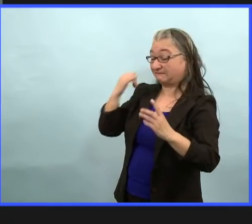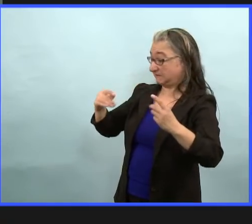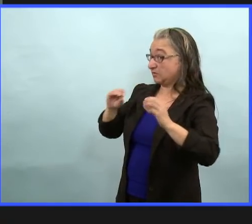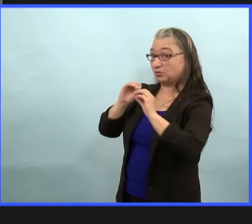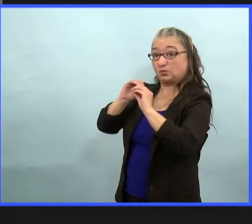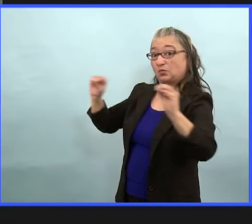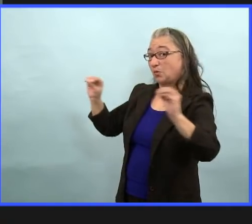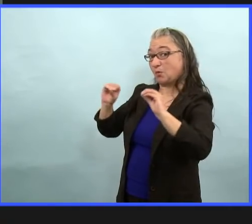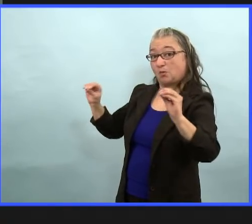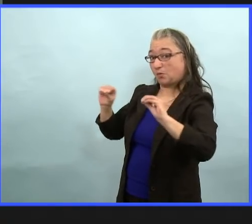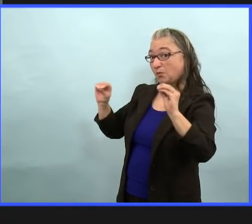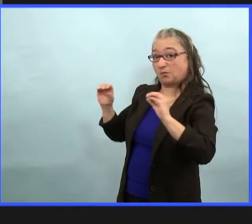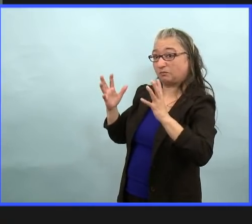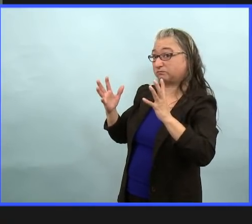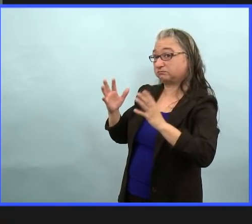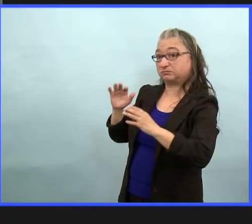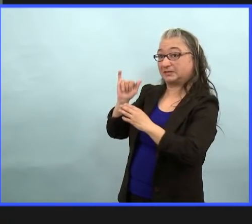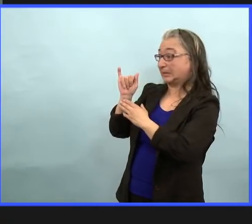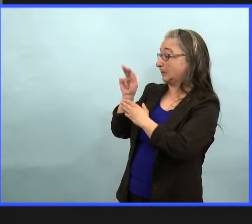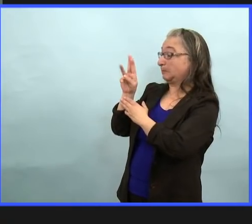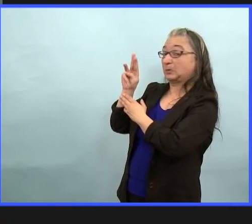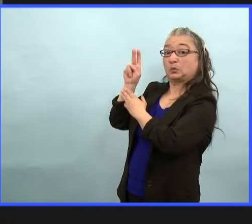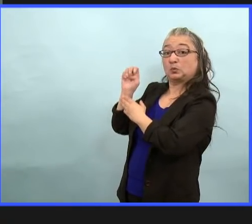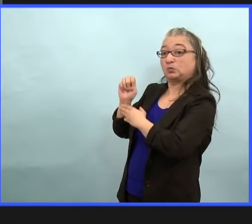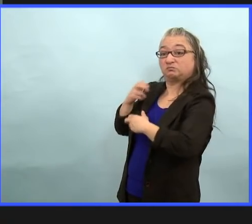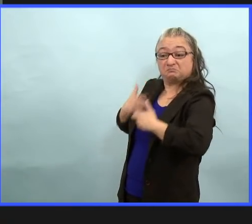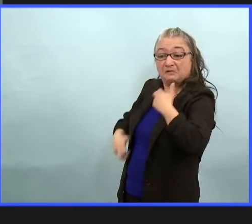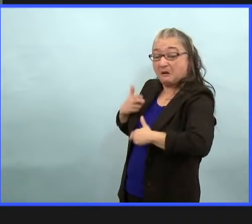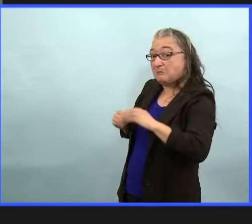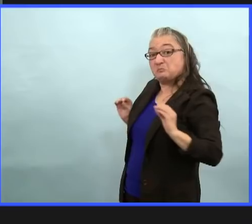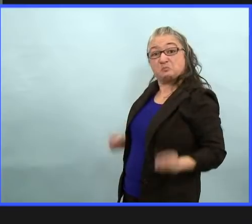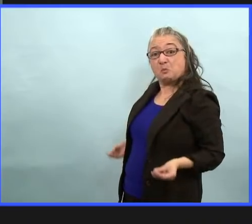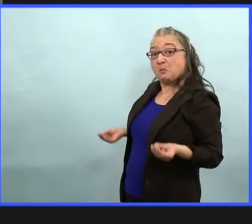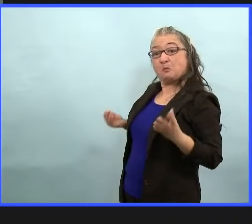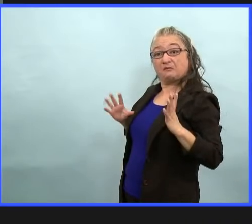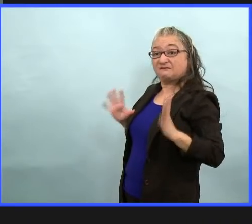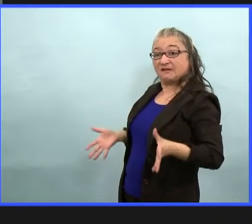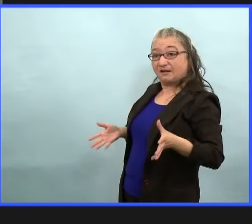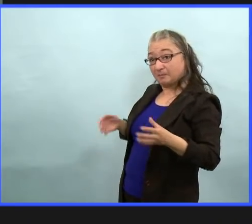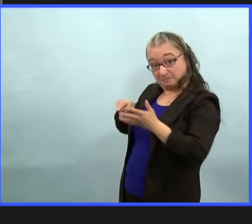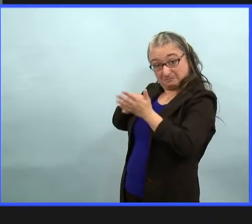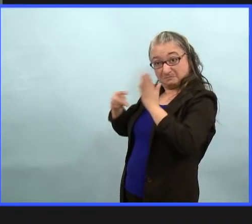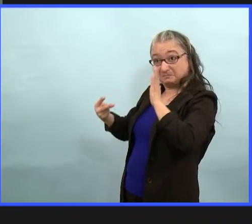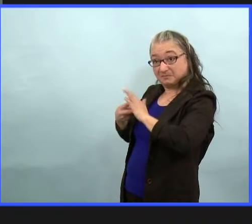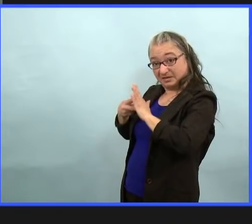were um were not or the recommendation was not for them to get there or they were not